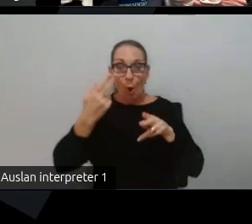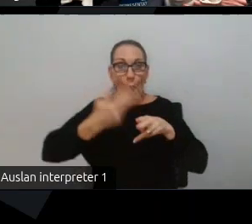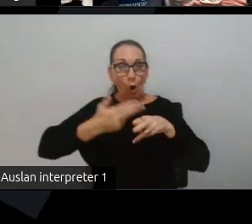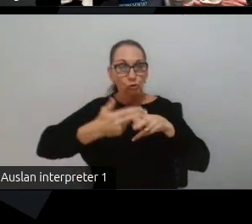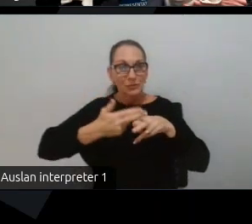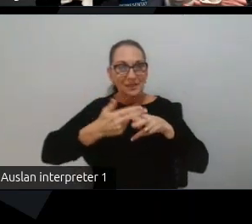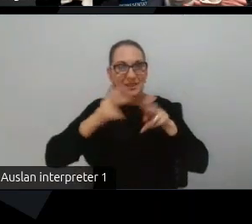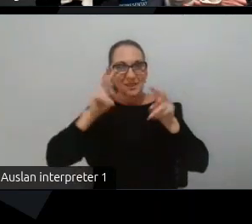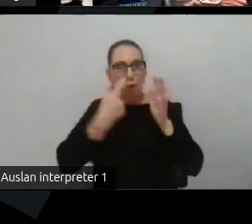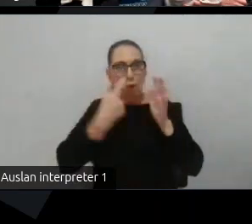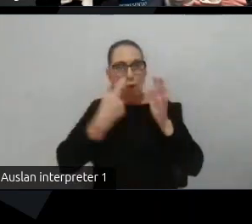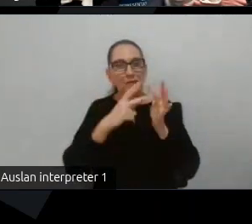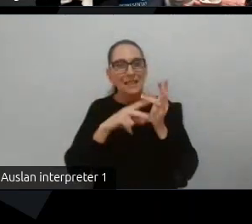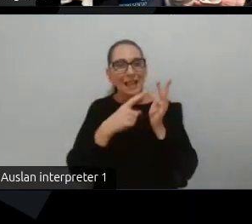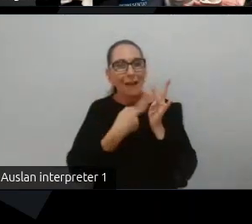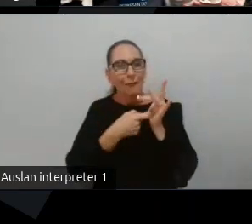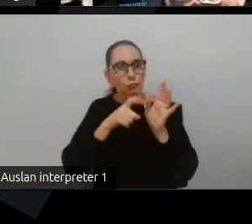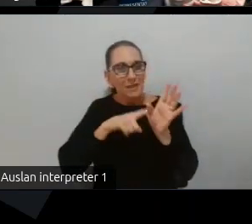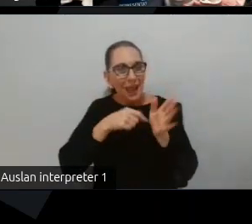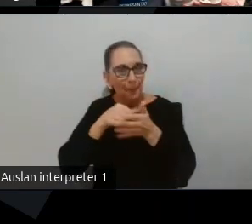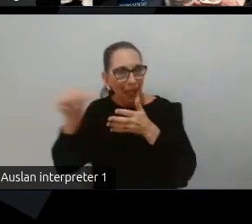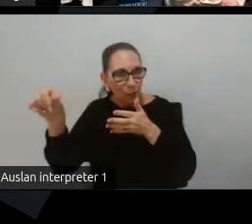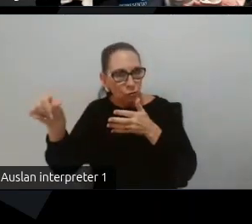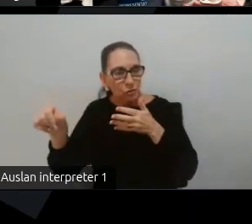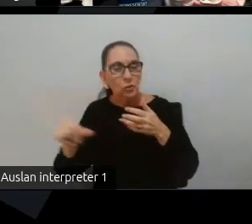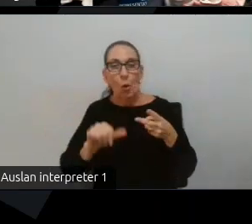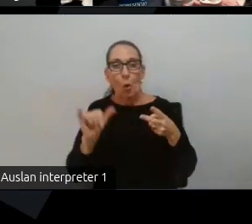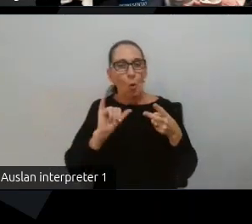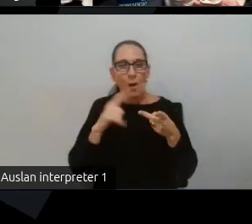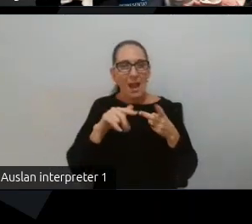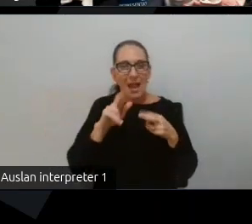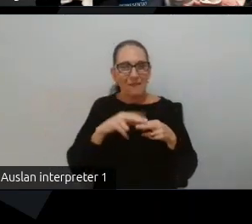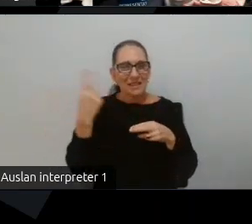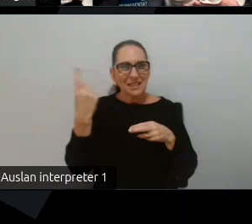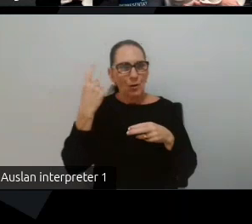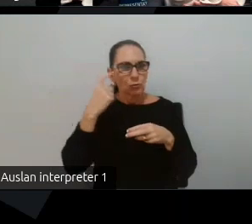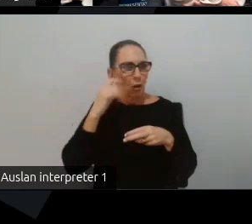matters like recovery applications or if someone's trying to take a child overseas